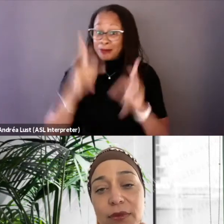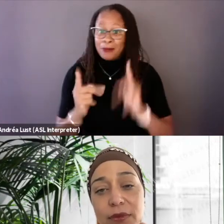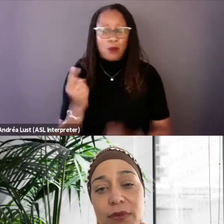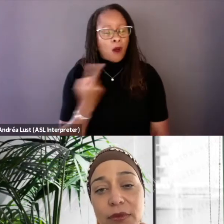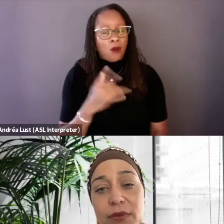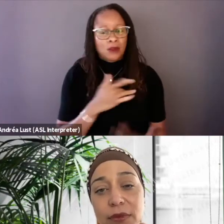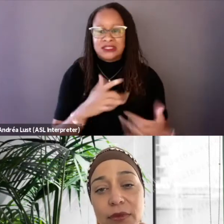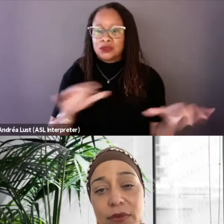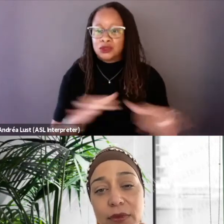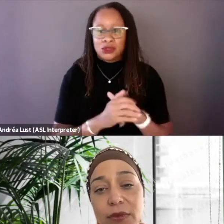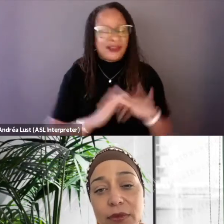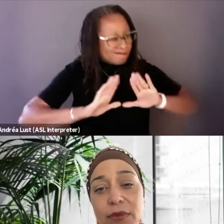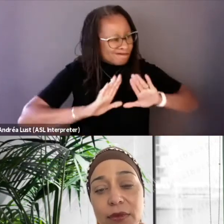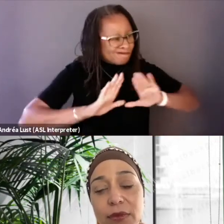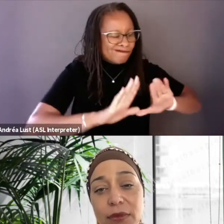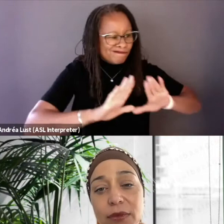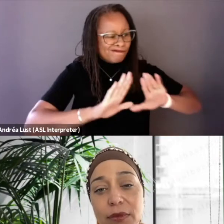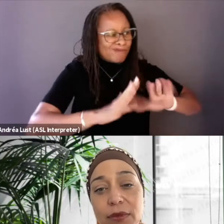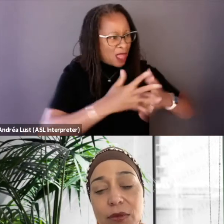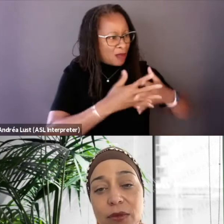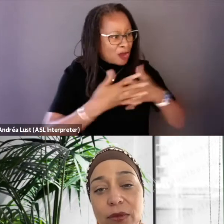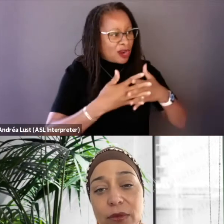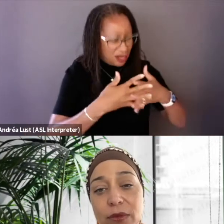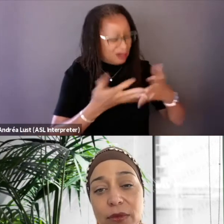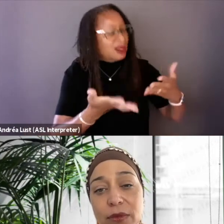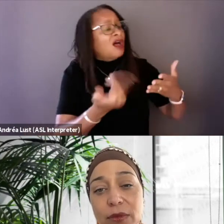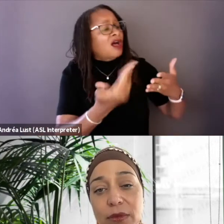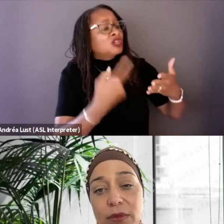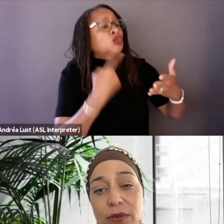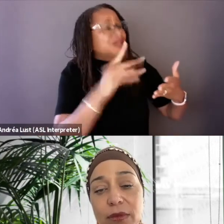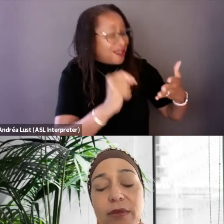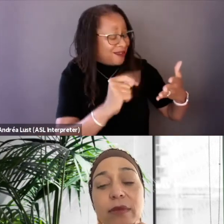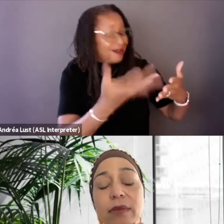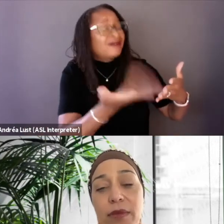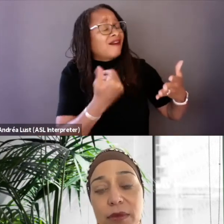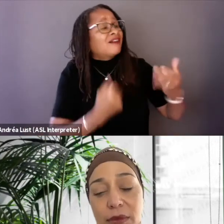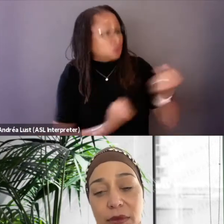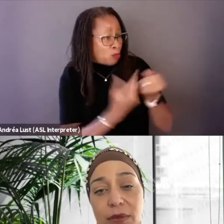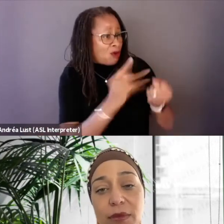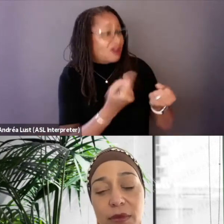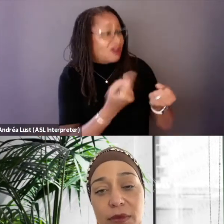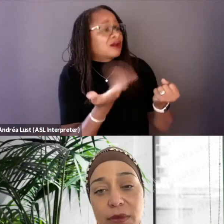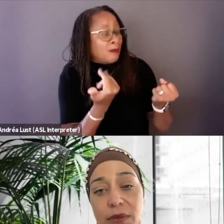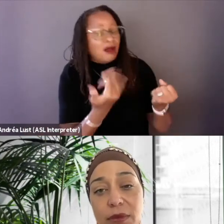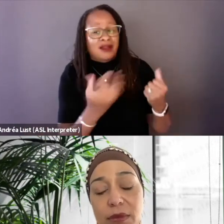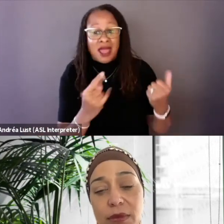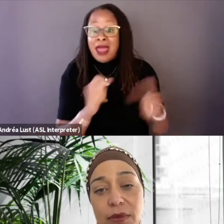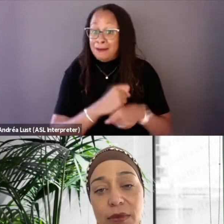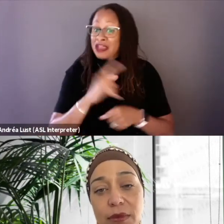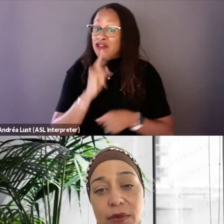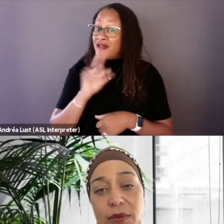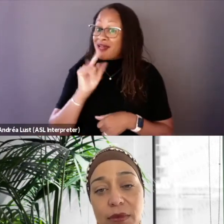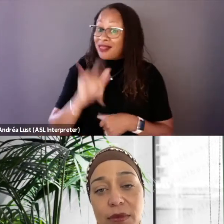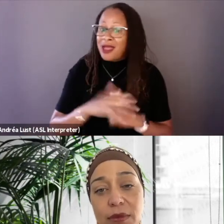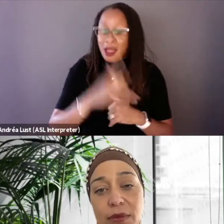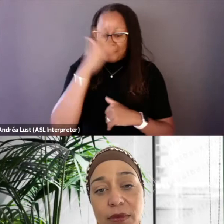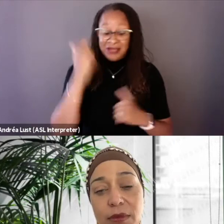is pushed America to live up to what it says it stands for and make that a reality because America will pass laws